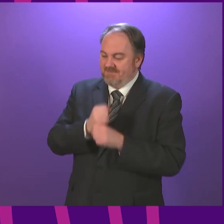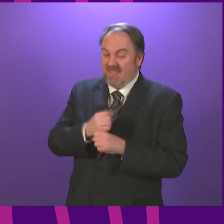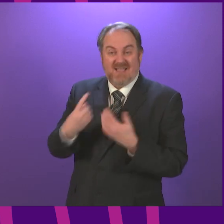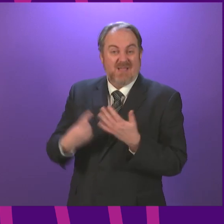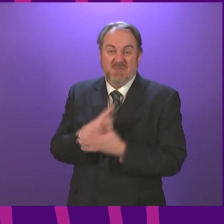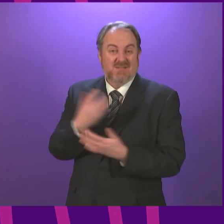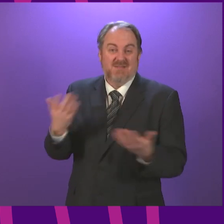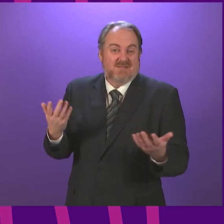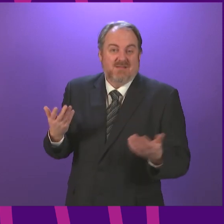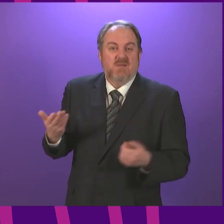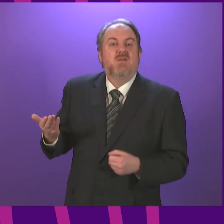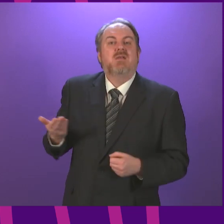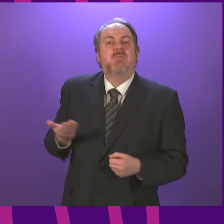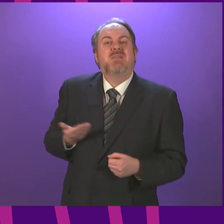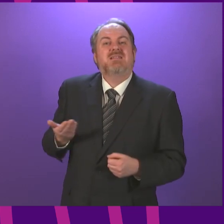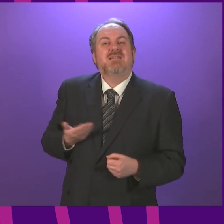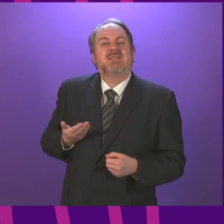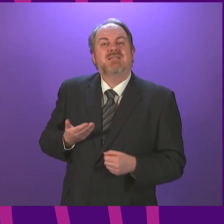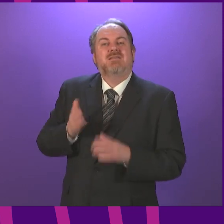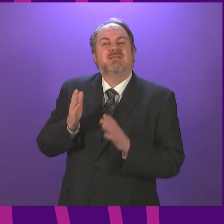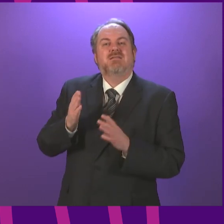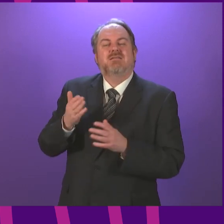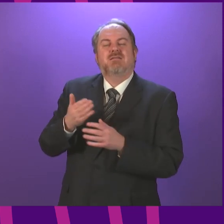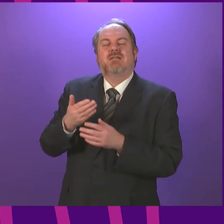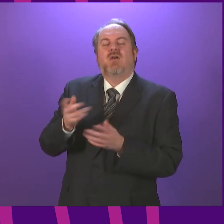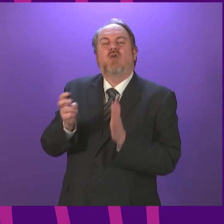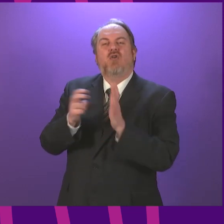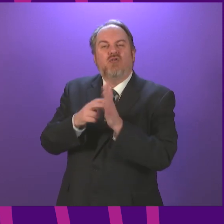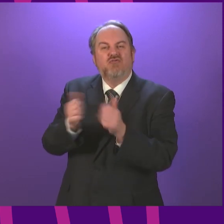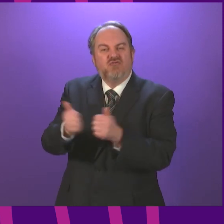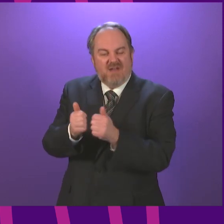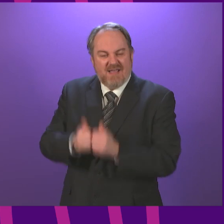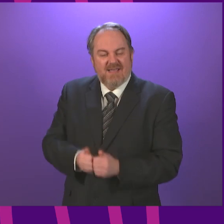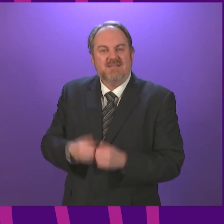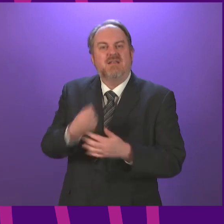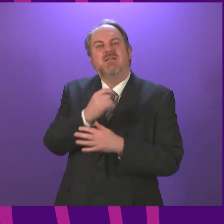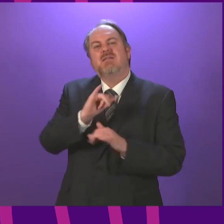are done when there are issues of commercial confidentiality but a need for proper parliamentary scrutiny.